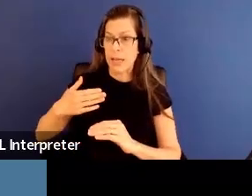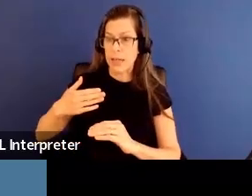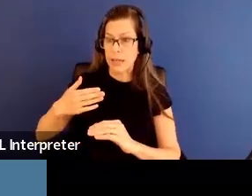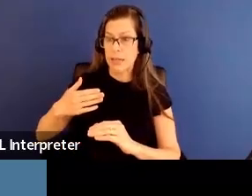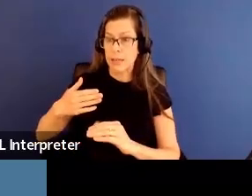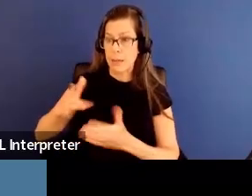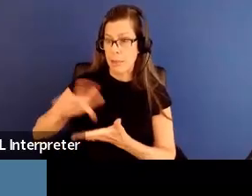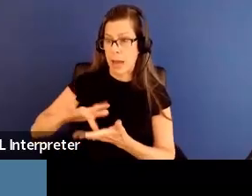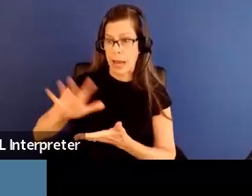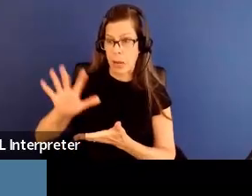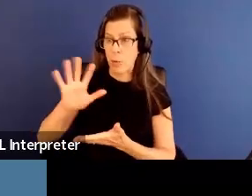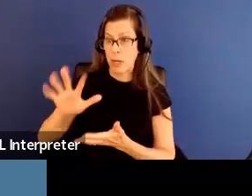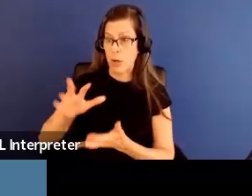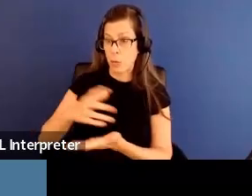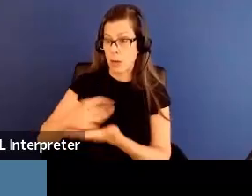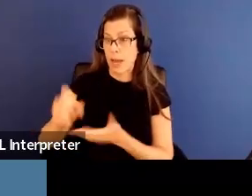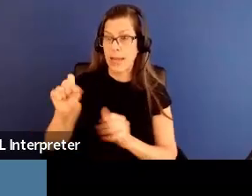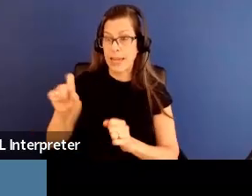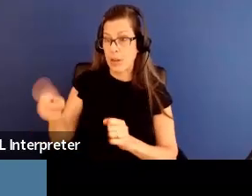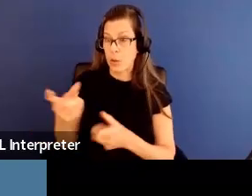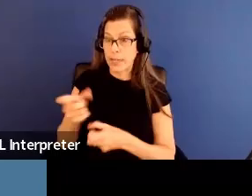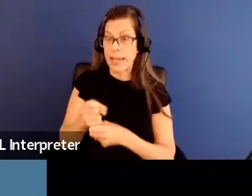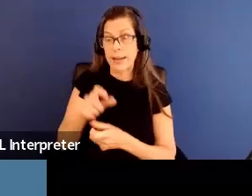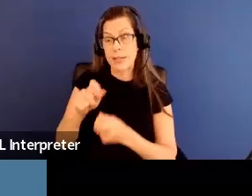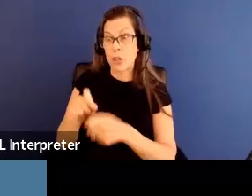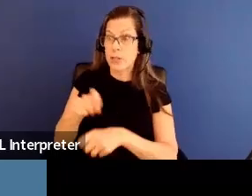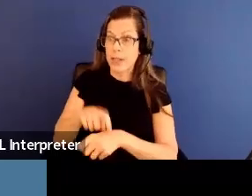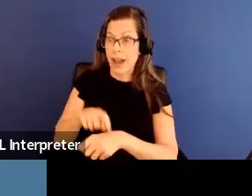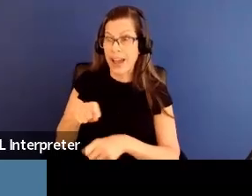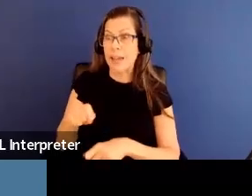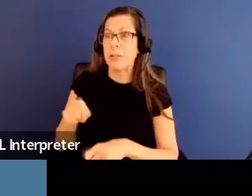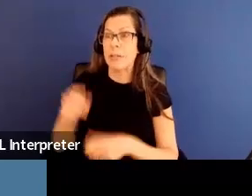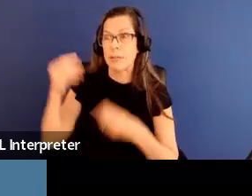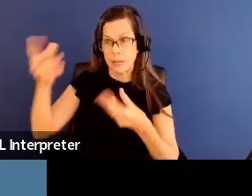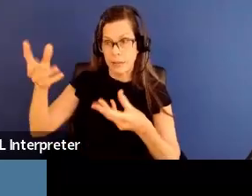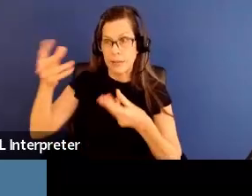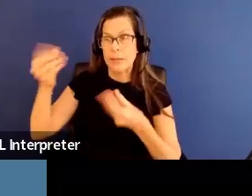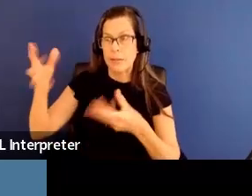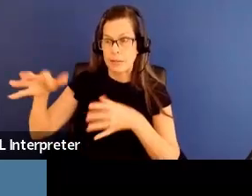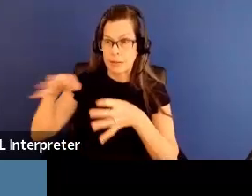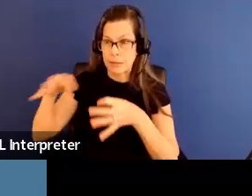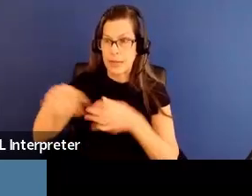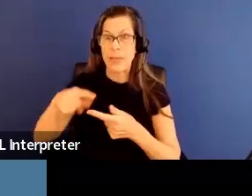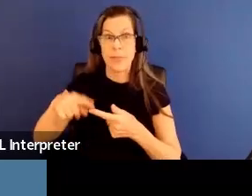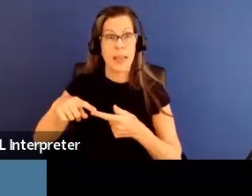medication by their provider because they need that medication. And so, when you are sat